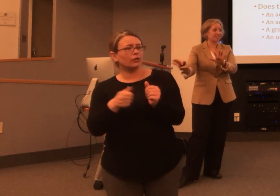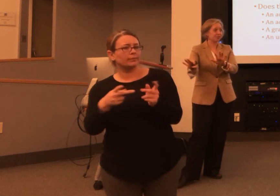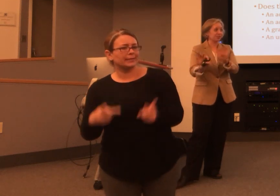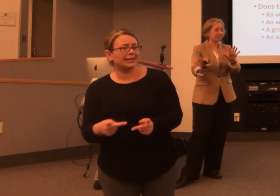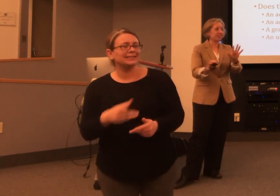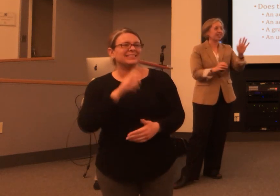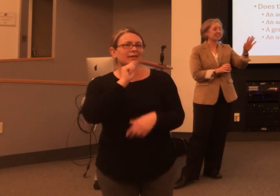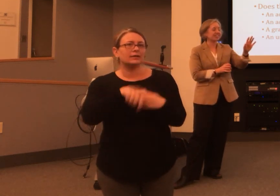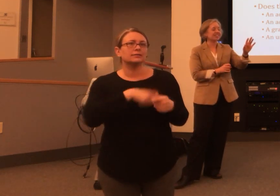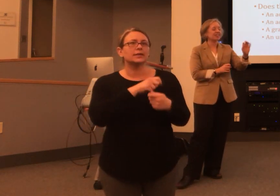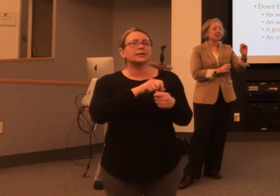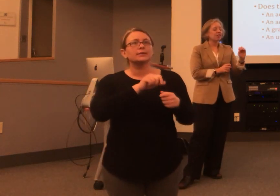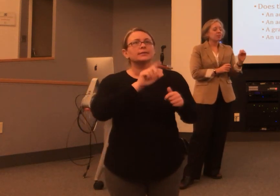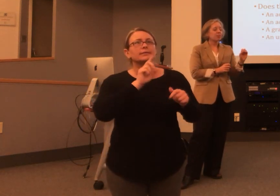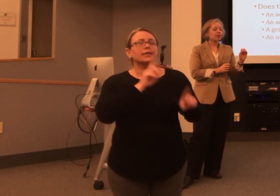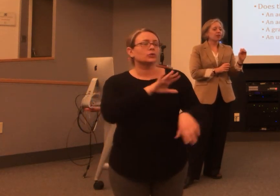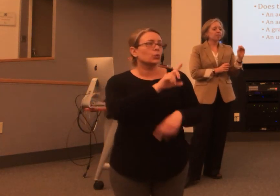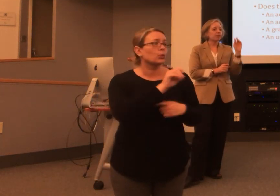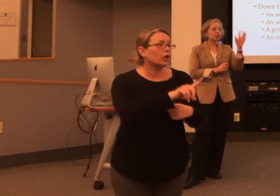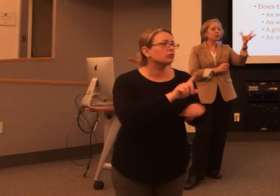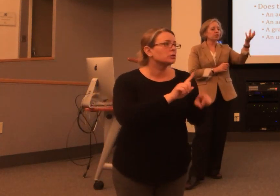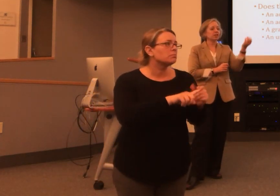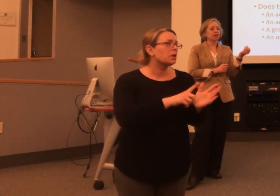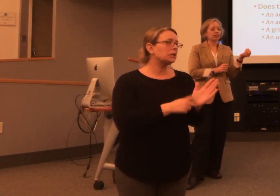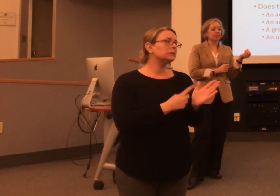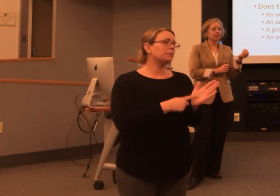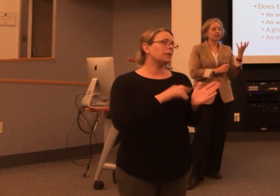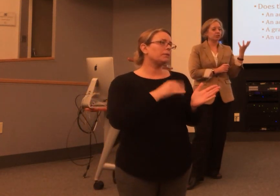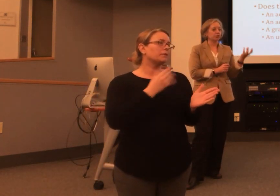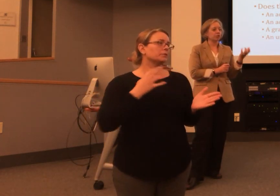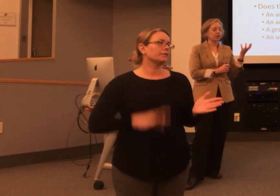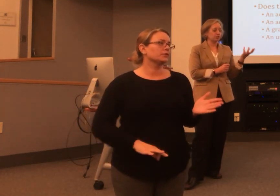but I think it's useful in other context. But if you are taking it and you are trying